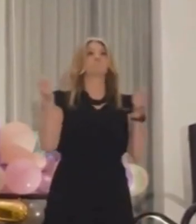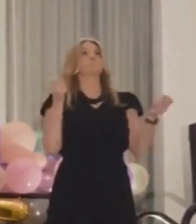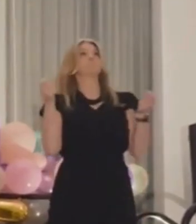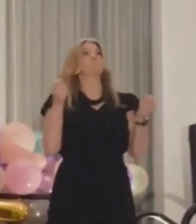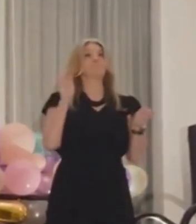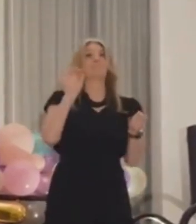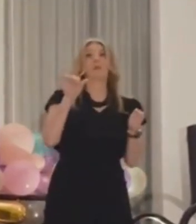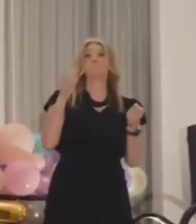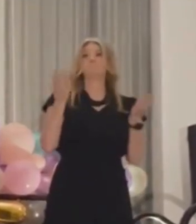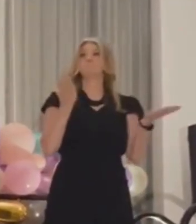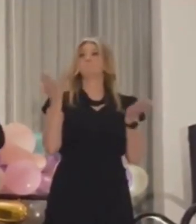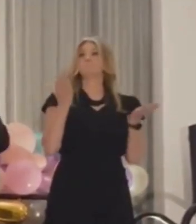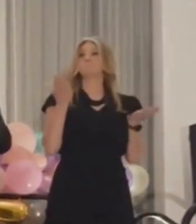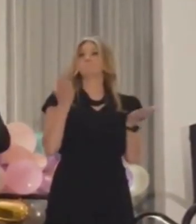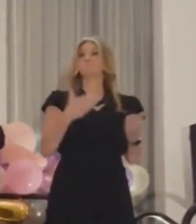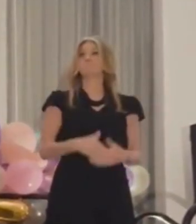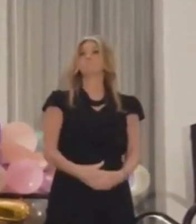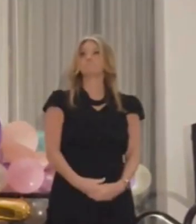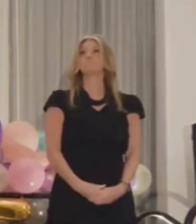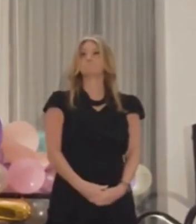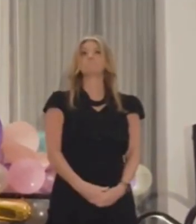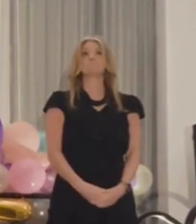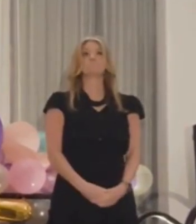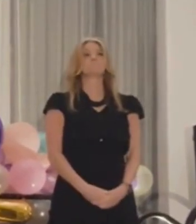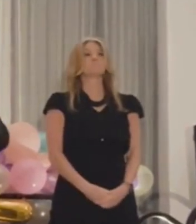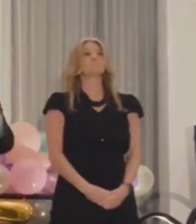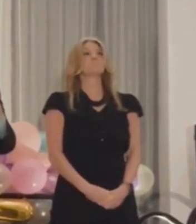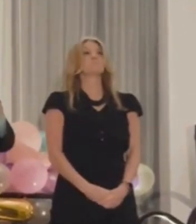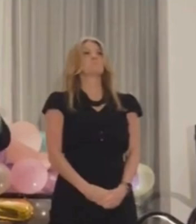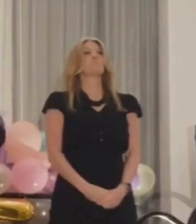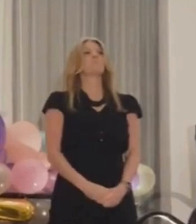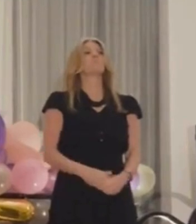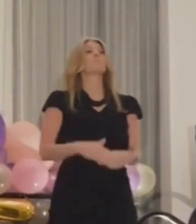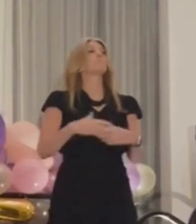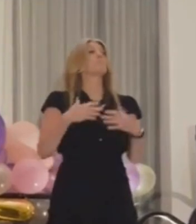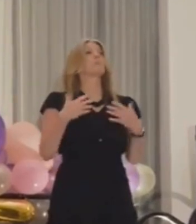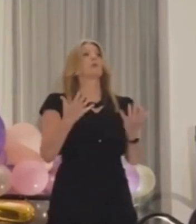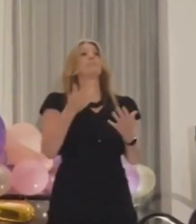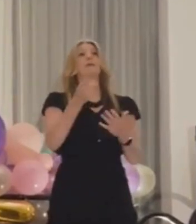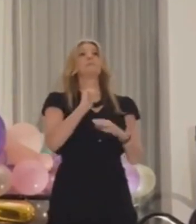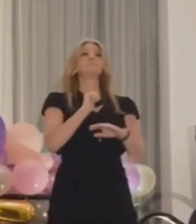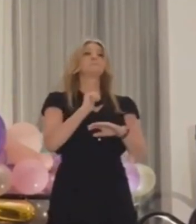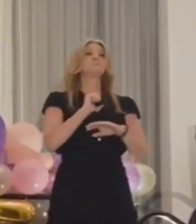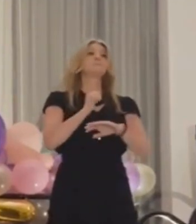And then, they set up a general statute